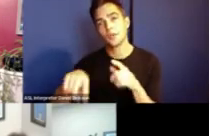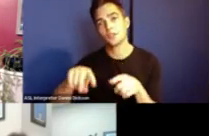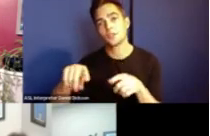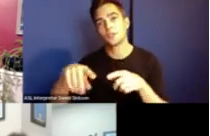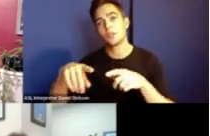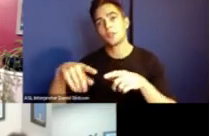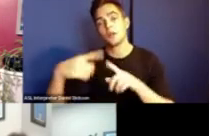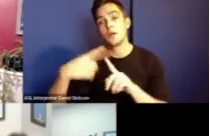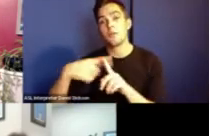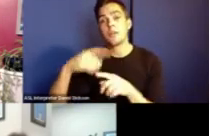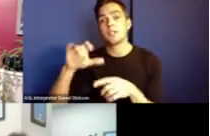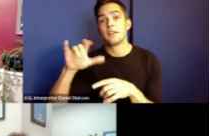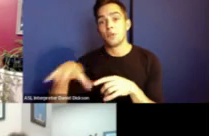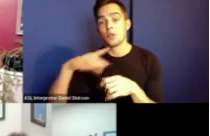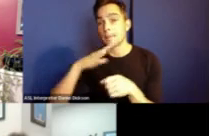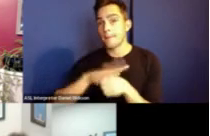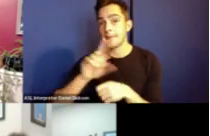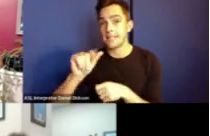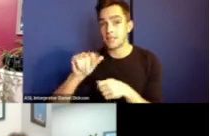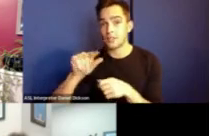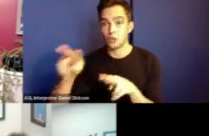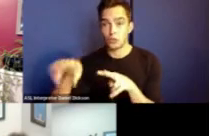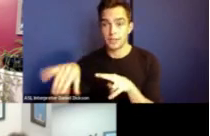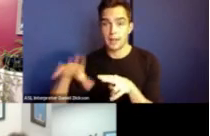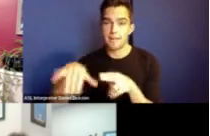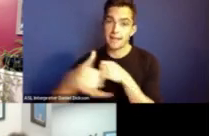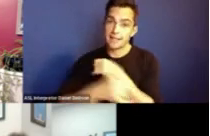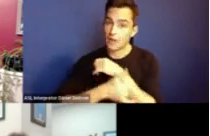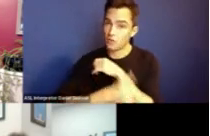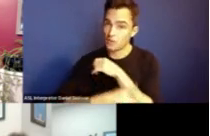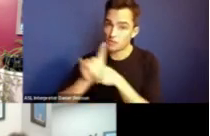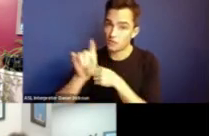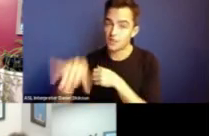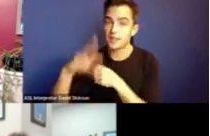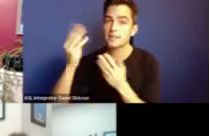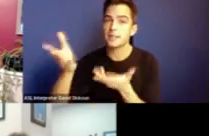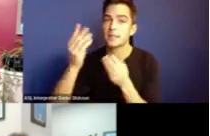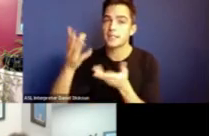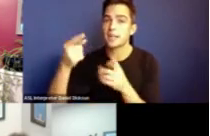commitment data? Um, by county? Is that is that data, a data point that you're looking at?